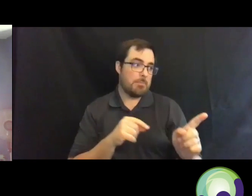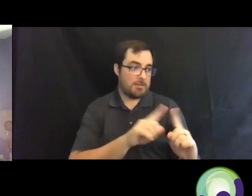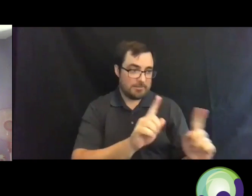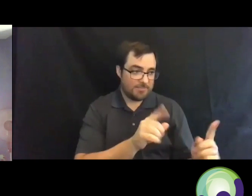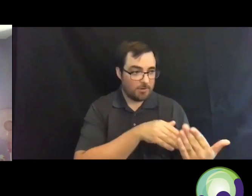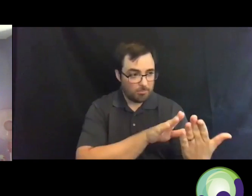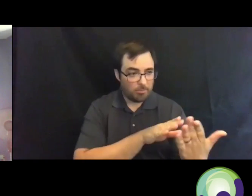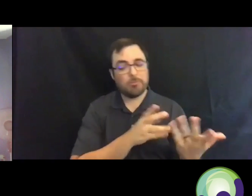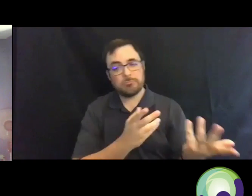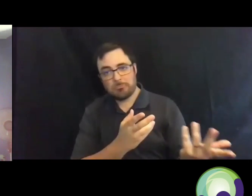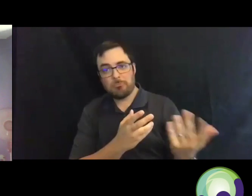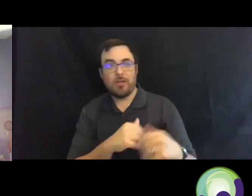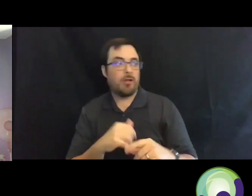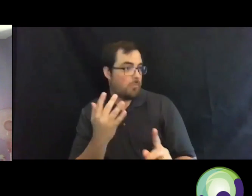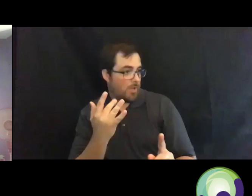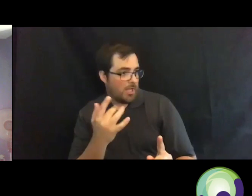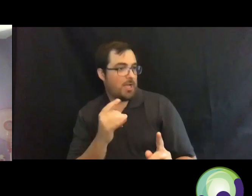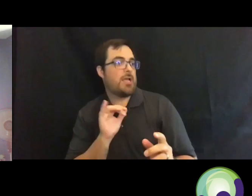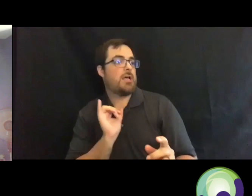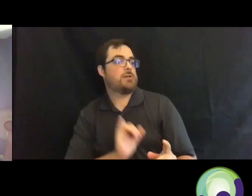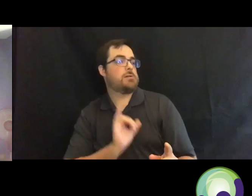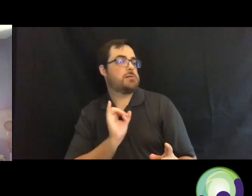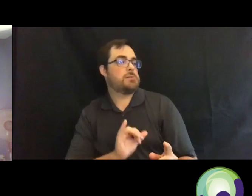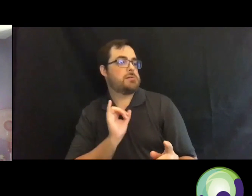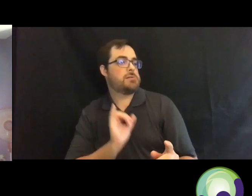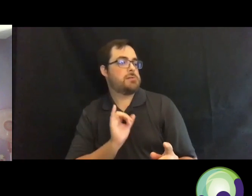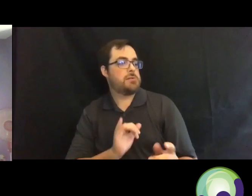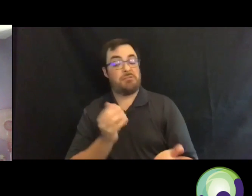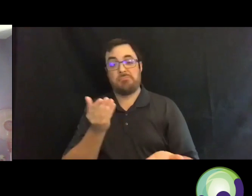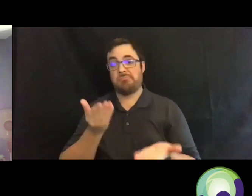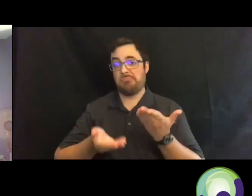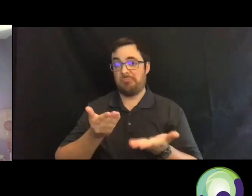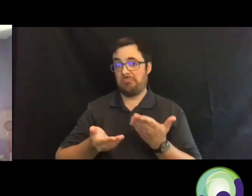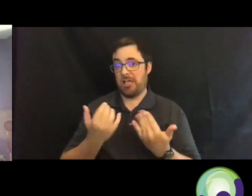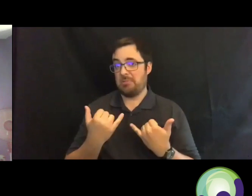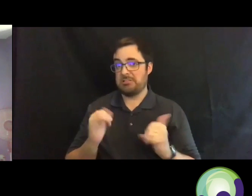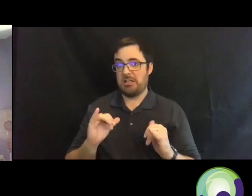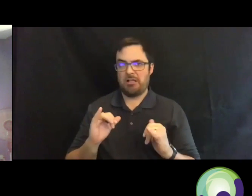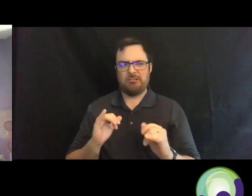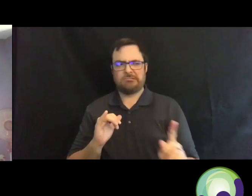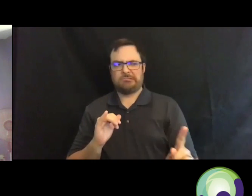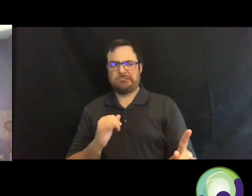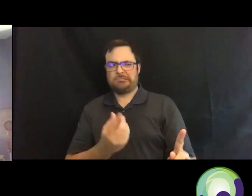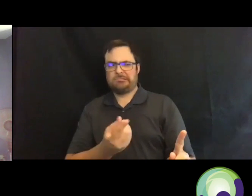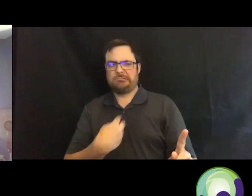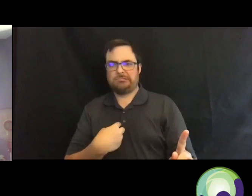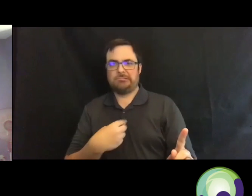Hearing why they're working on it from that way, you may still not decide to do it that way but understanding that that's where they're